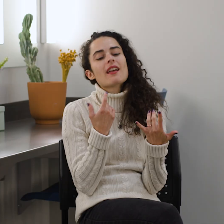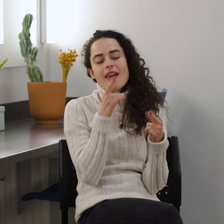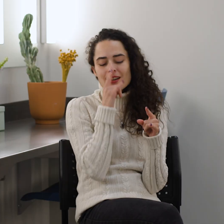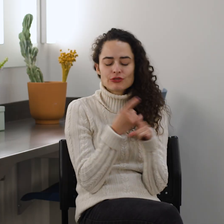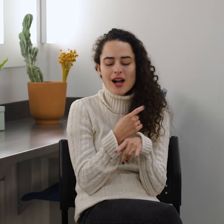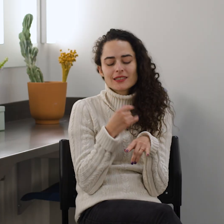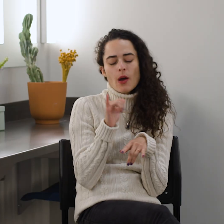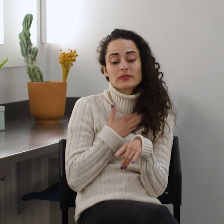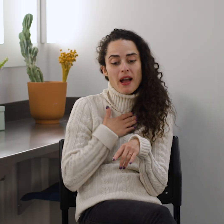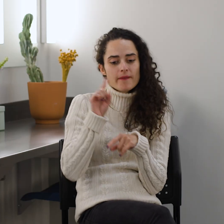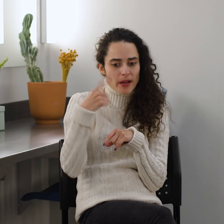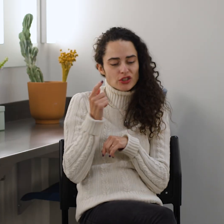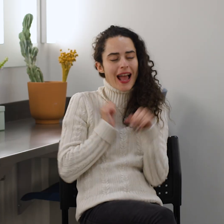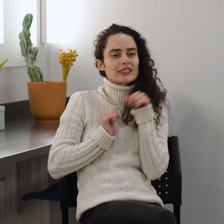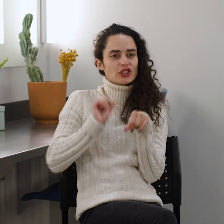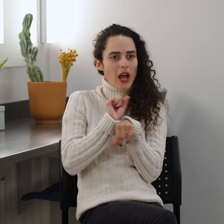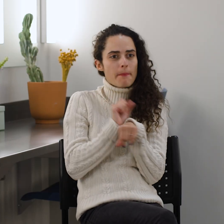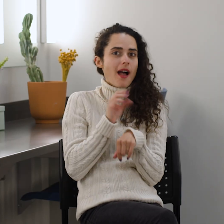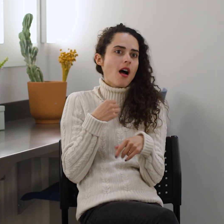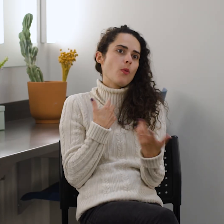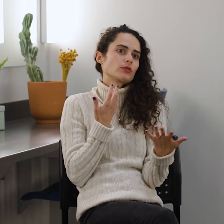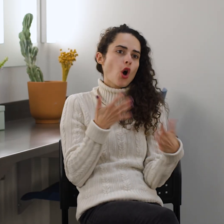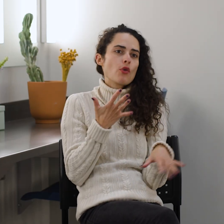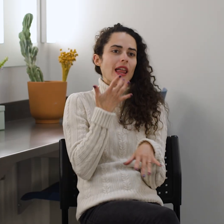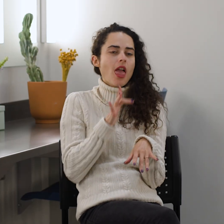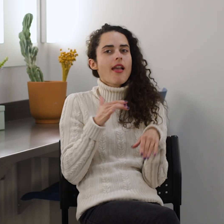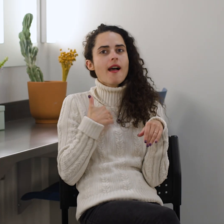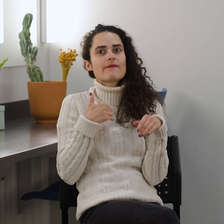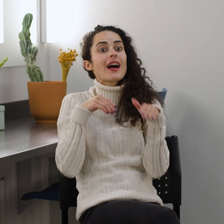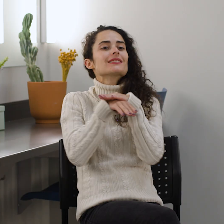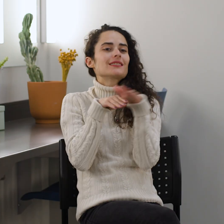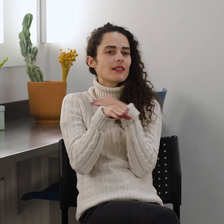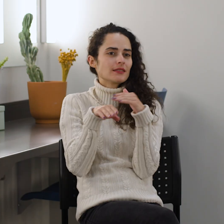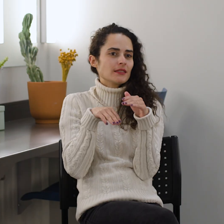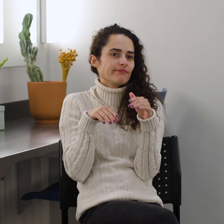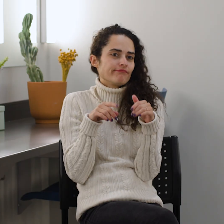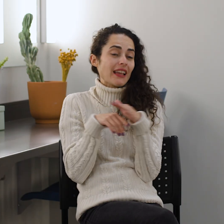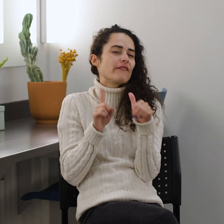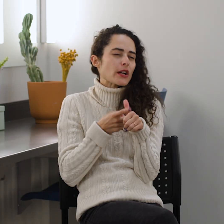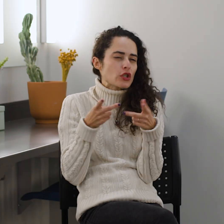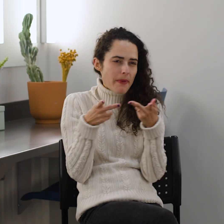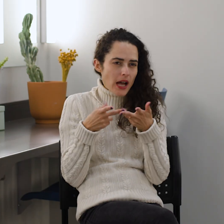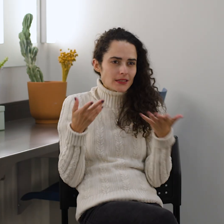Ironically that was my first acting job, and I was already lucky to have access